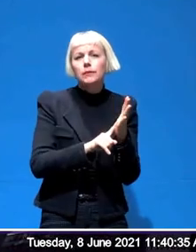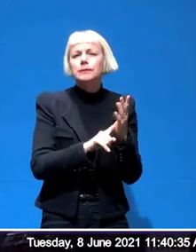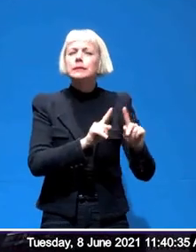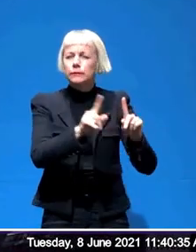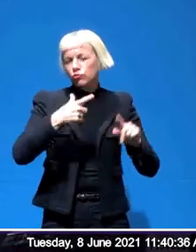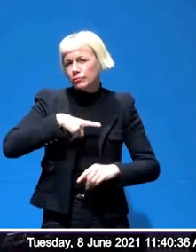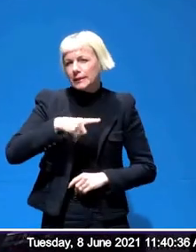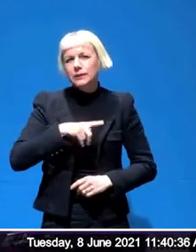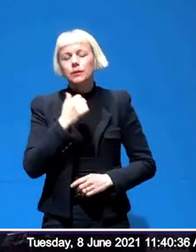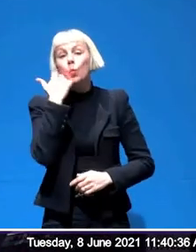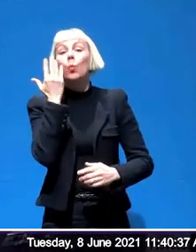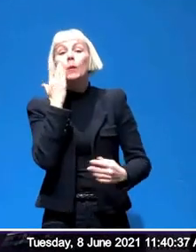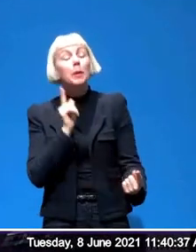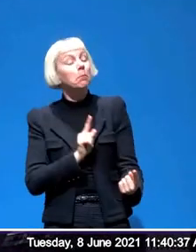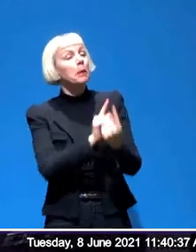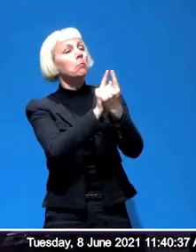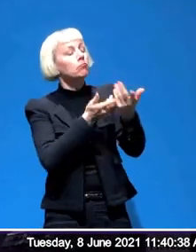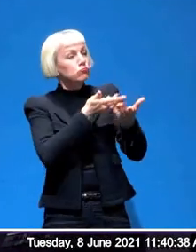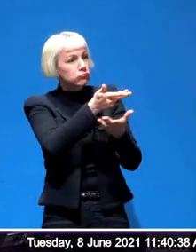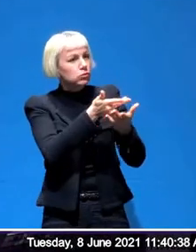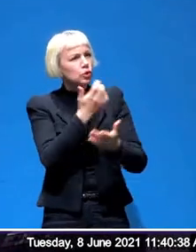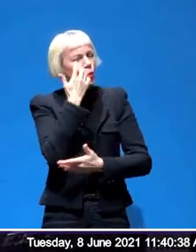talked about Daniel and she was always very supportive.